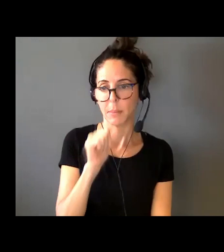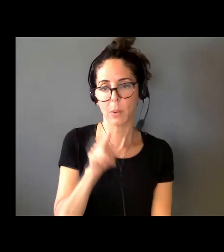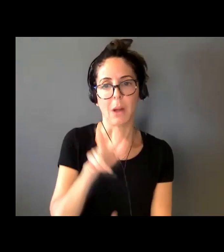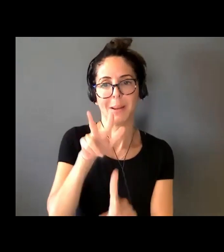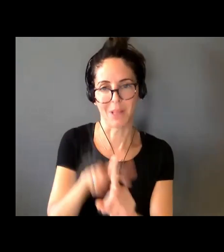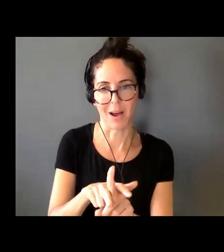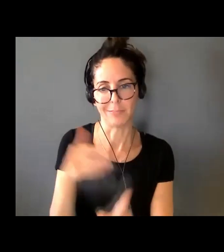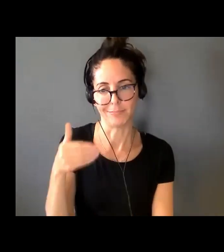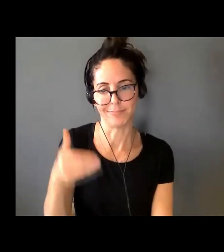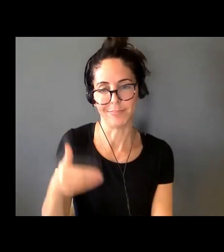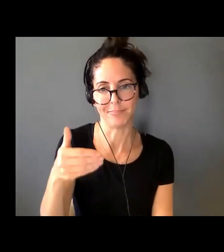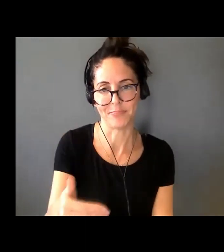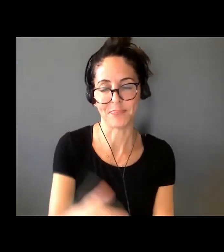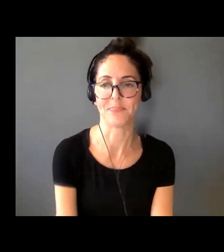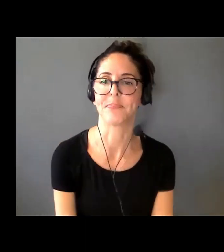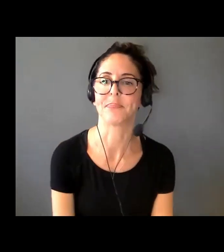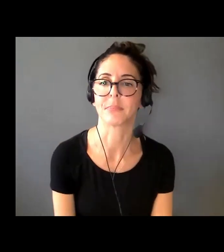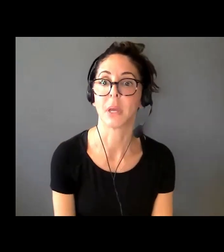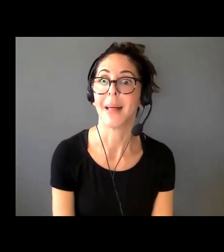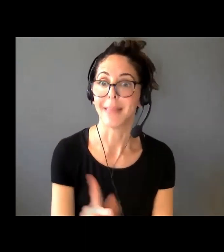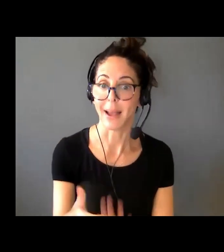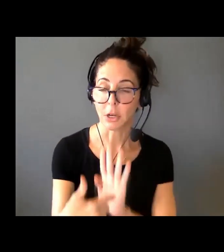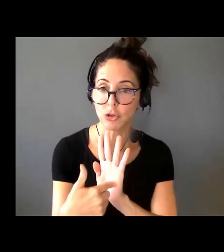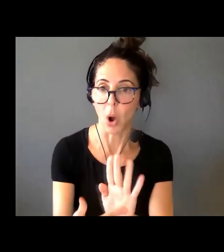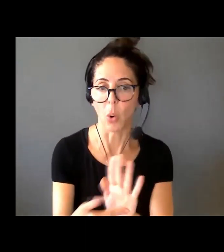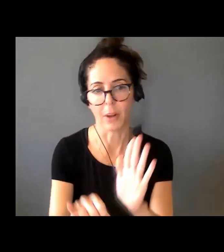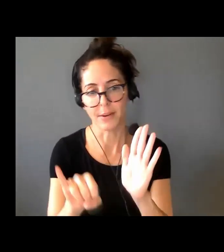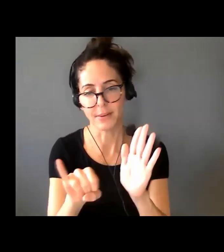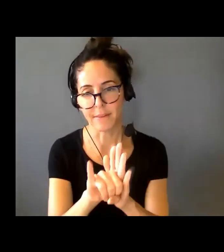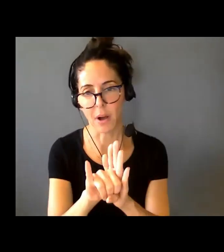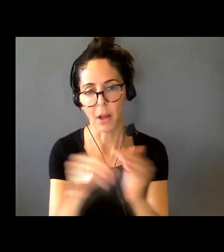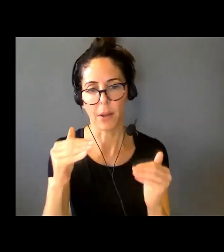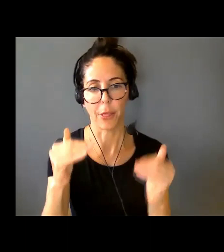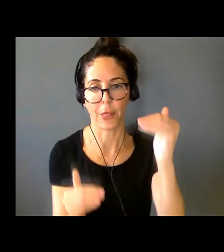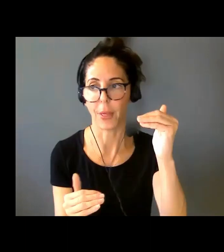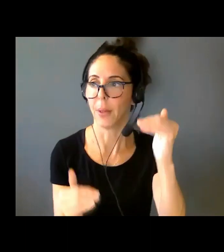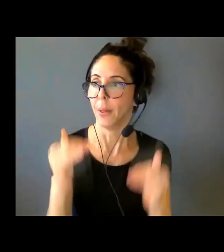Disaggregated data can reveal deprivations and inequalities that might not be fully